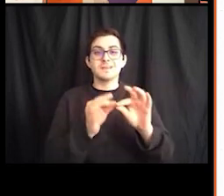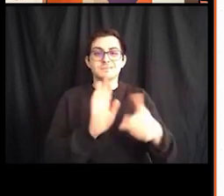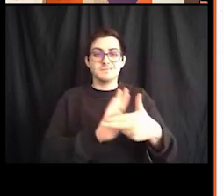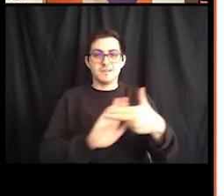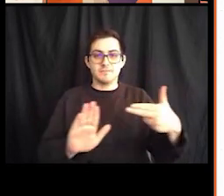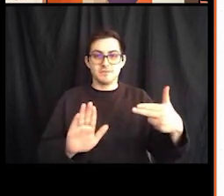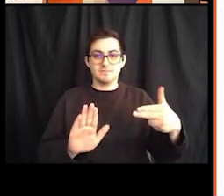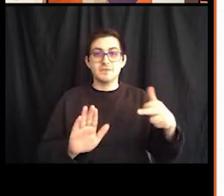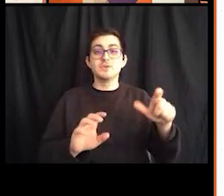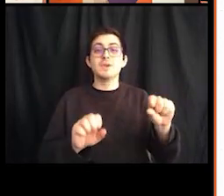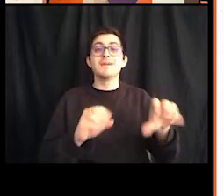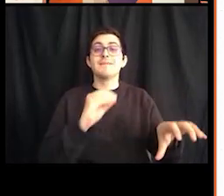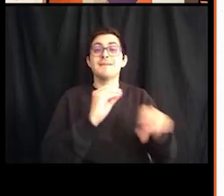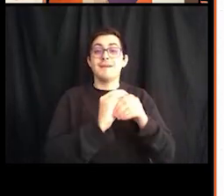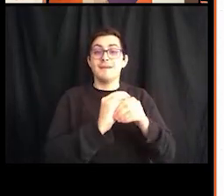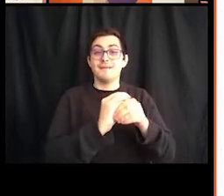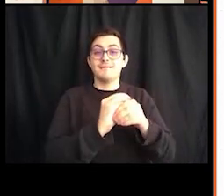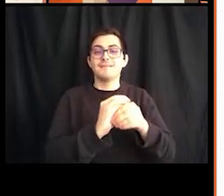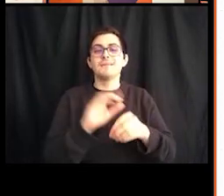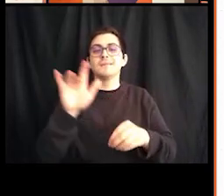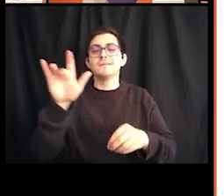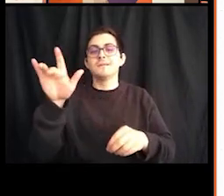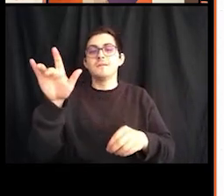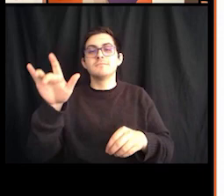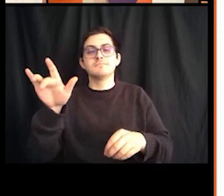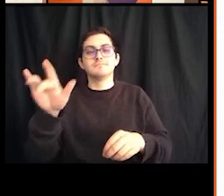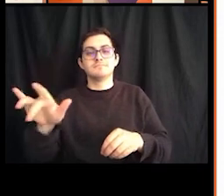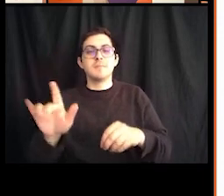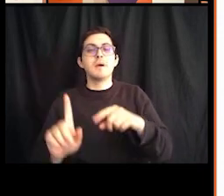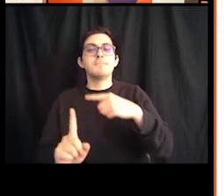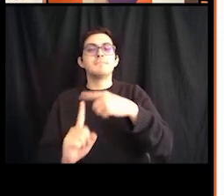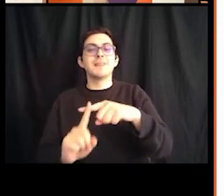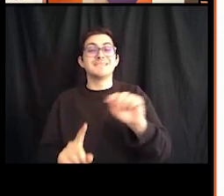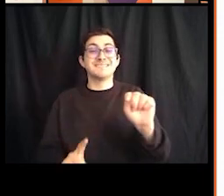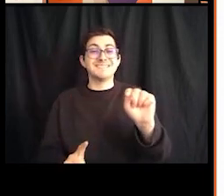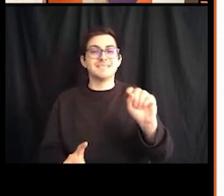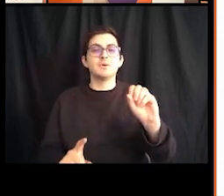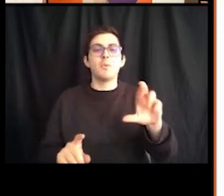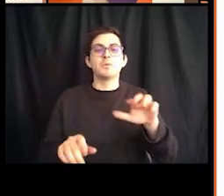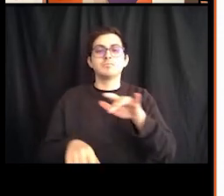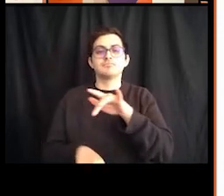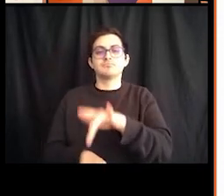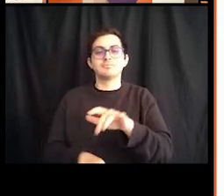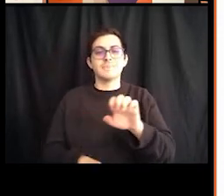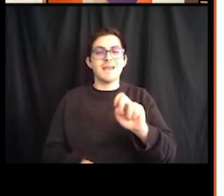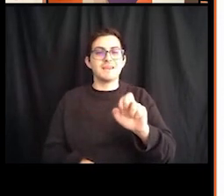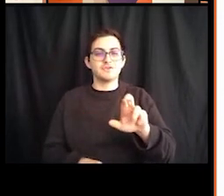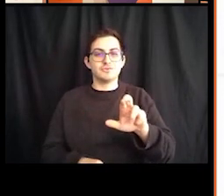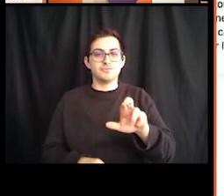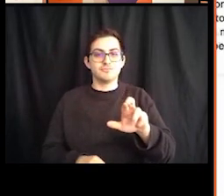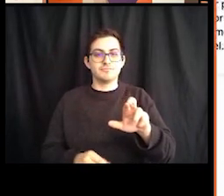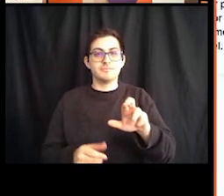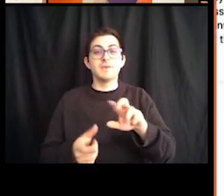by clicking the plus T button or press Enter on the connector menu. Once made, you can move the placement of your label.